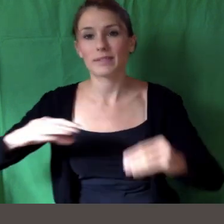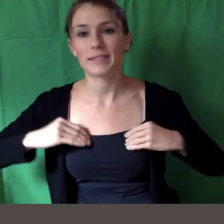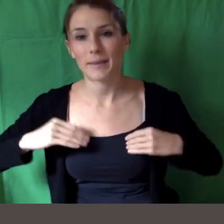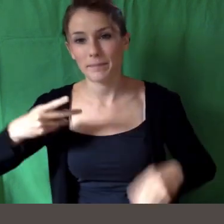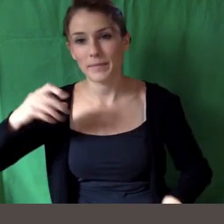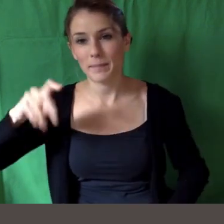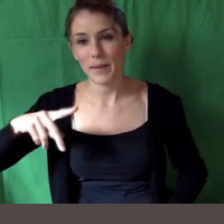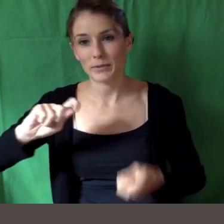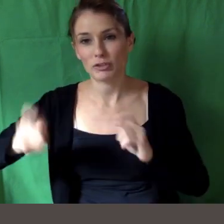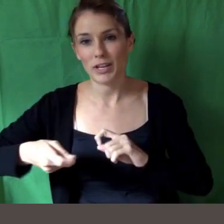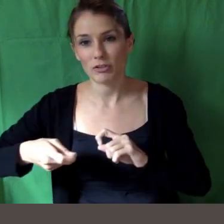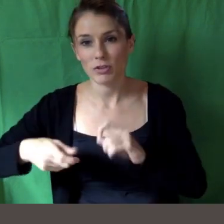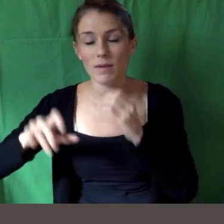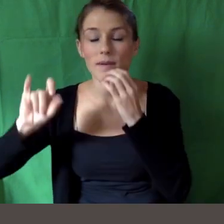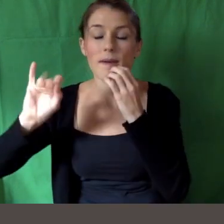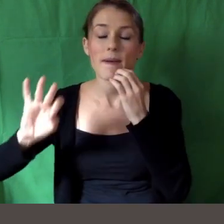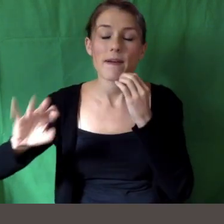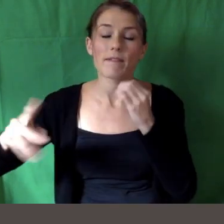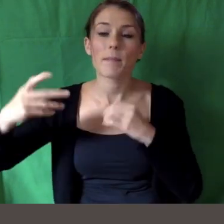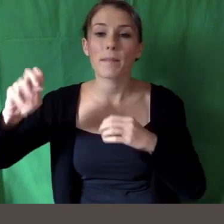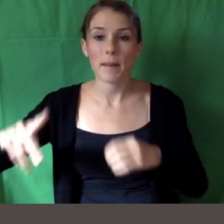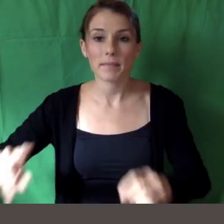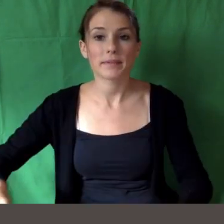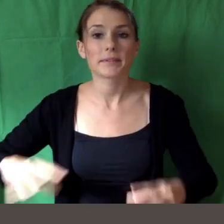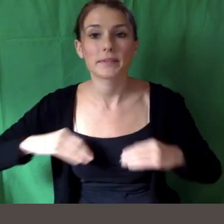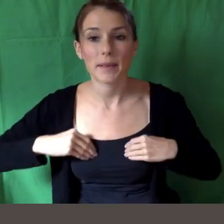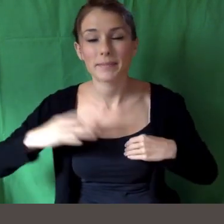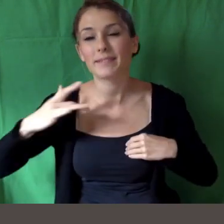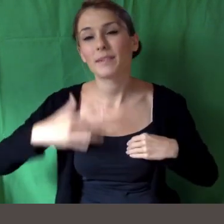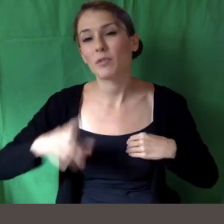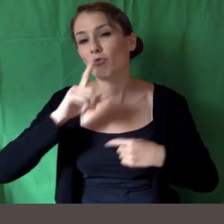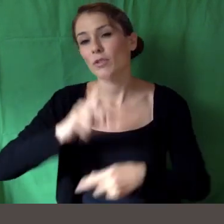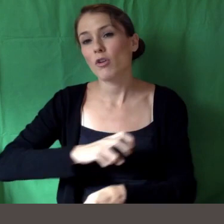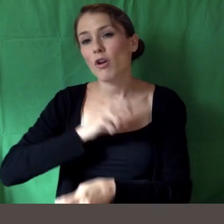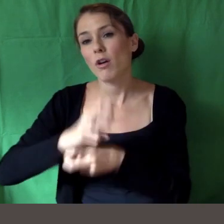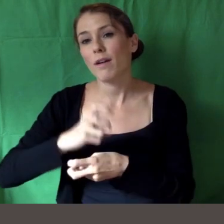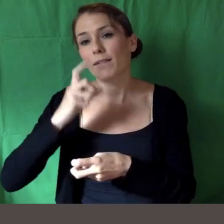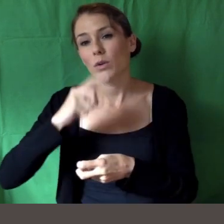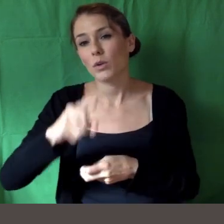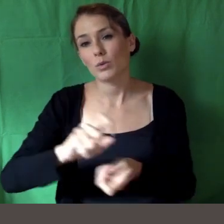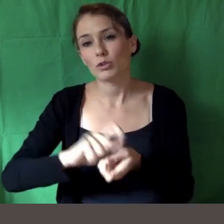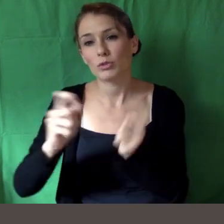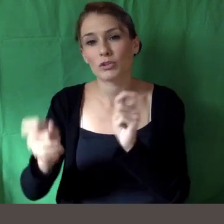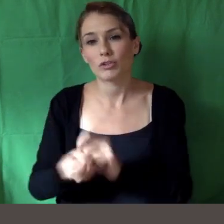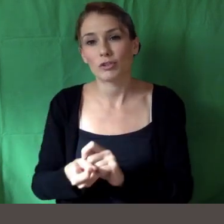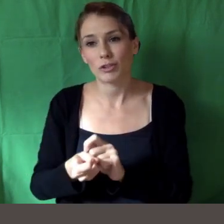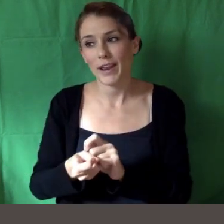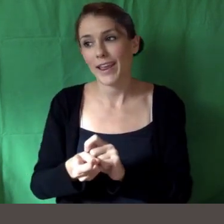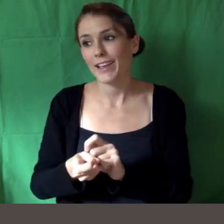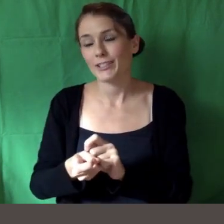So if a PEP got accepted, usually it's really hard for you to change our mind about it.